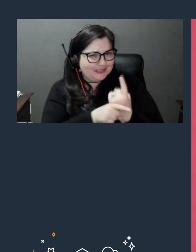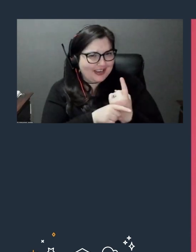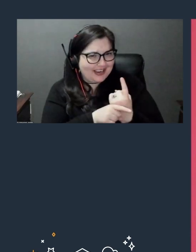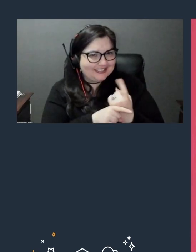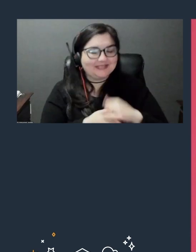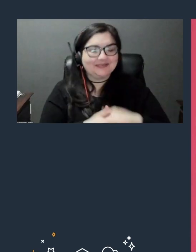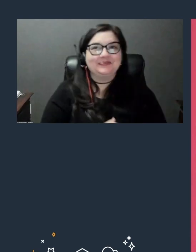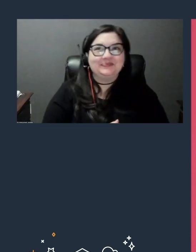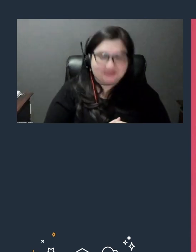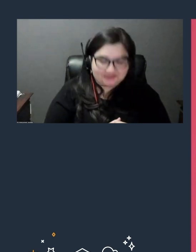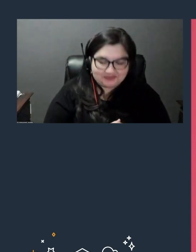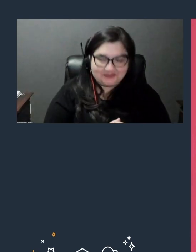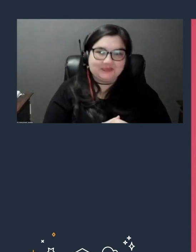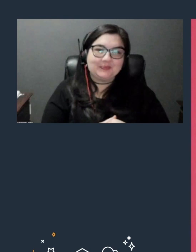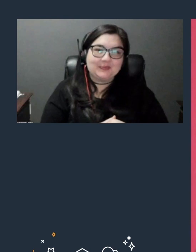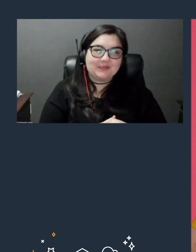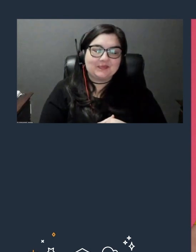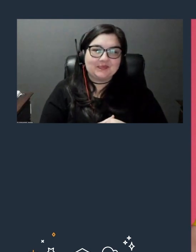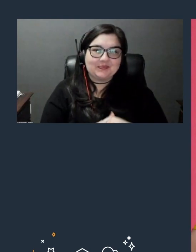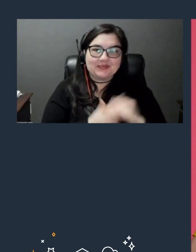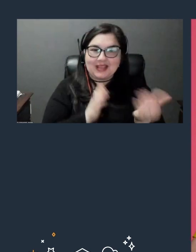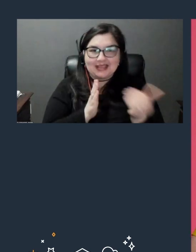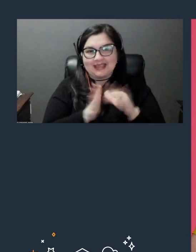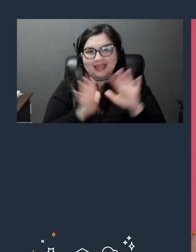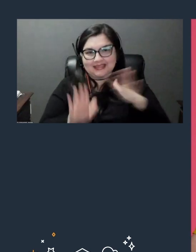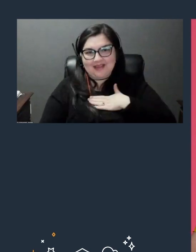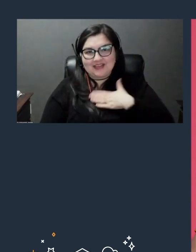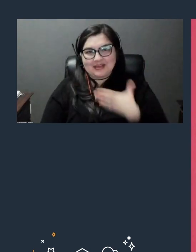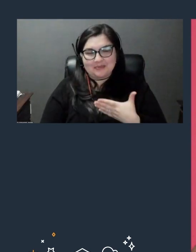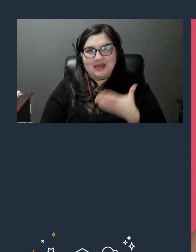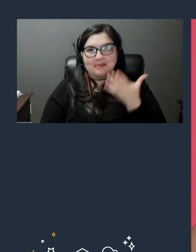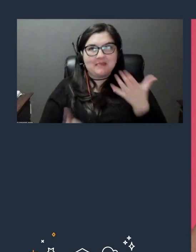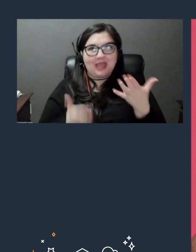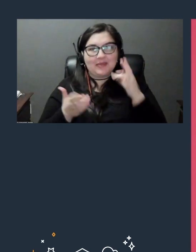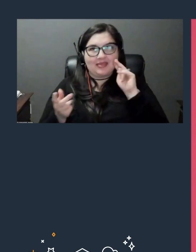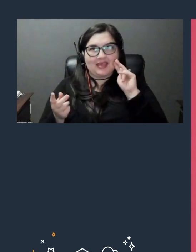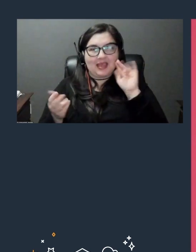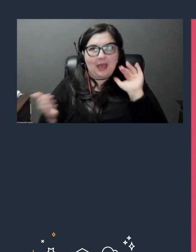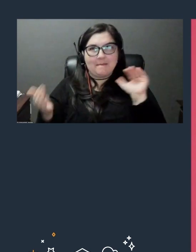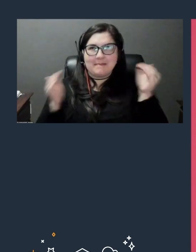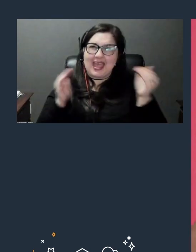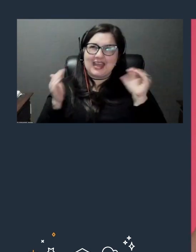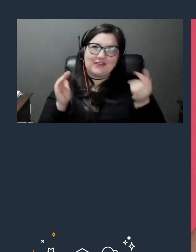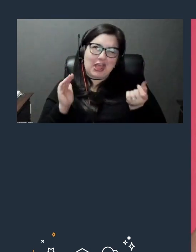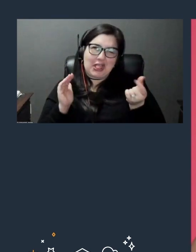so you know... I admit that metaphor was maybe a little bit... Maybe a little bit stretched.